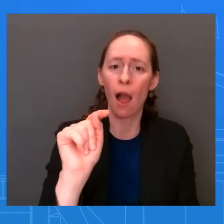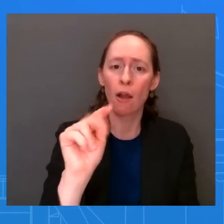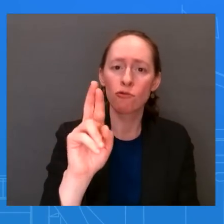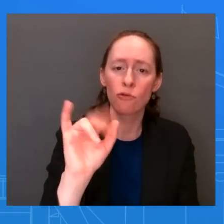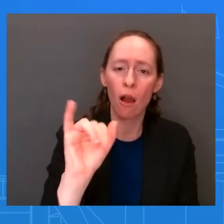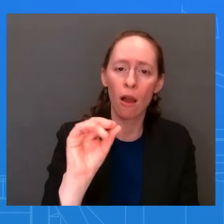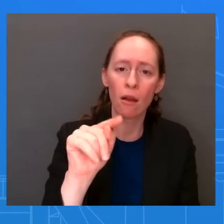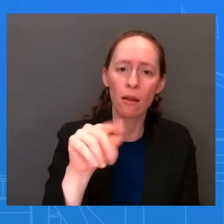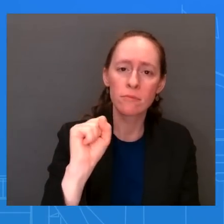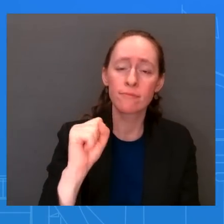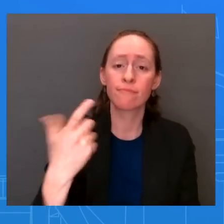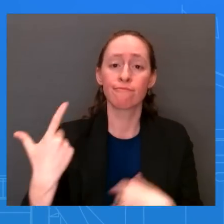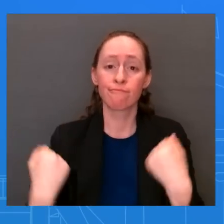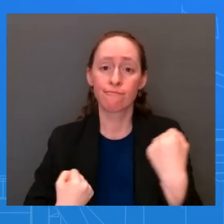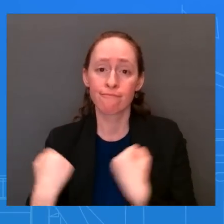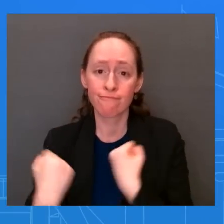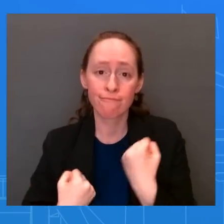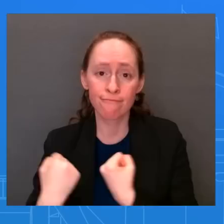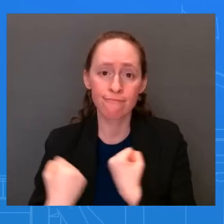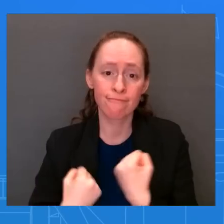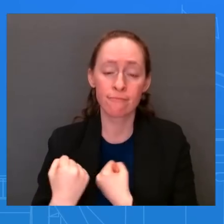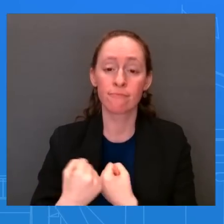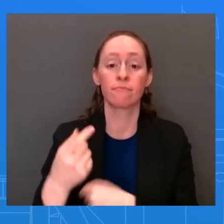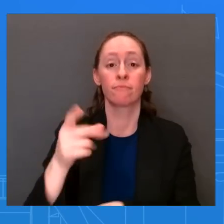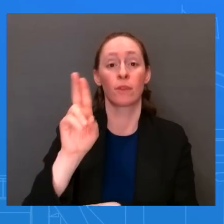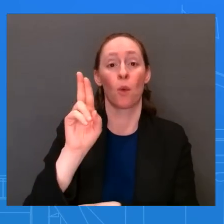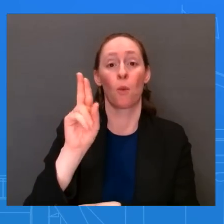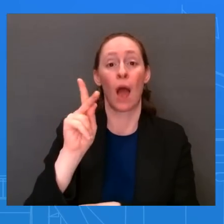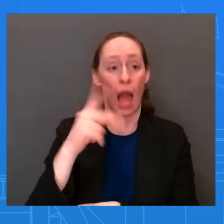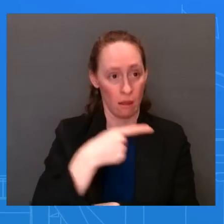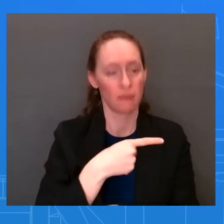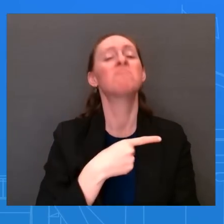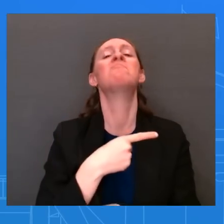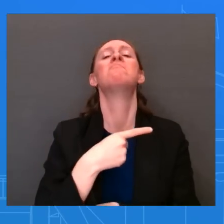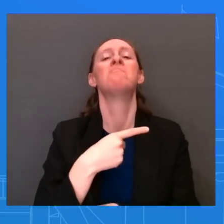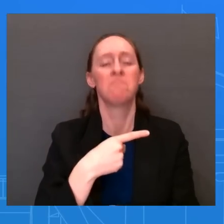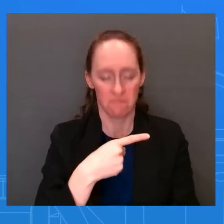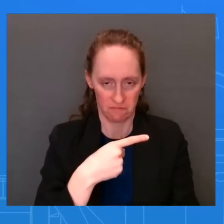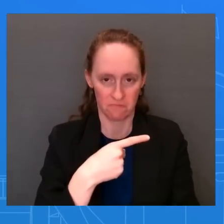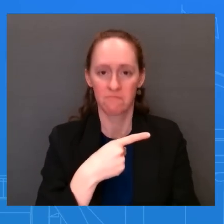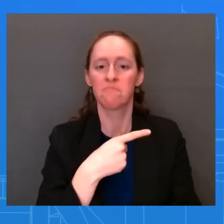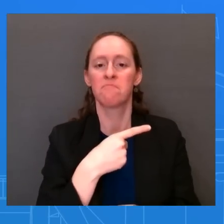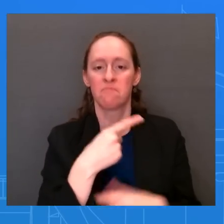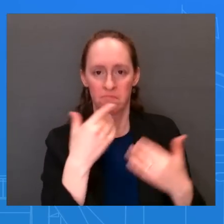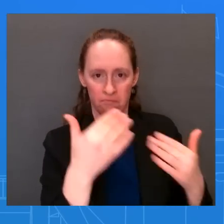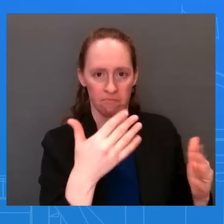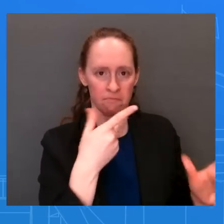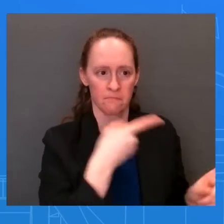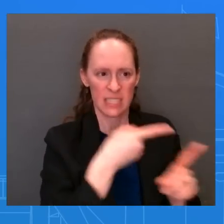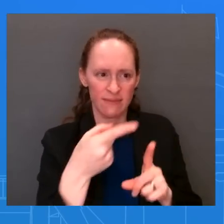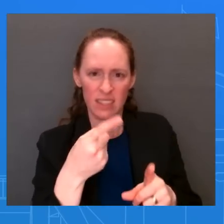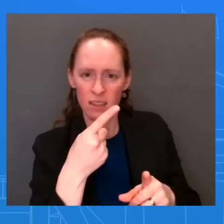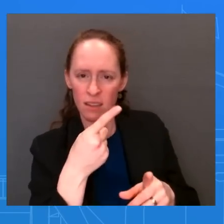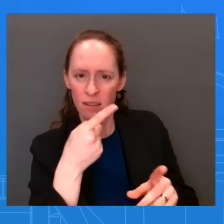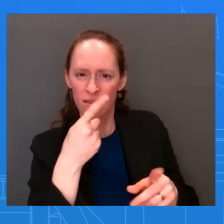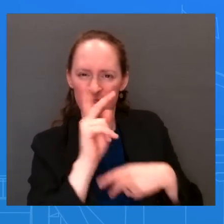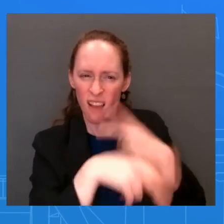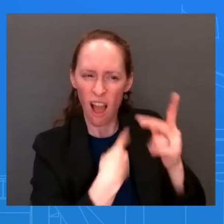to send Challenger tanks to Ukraine. And we have seen incredible solidarity by nations around the world to support Ukraine.